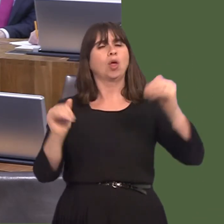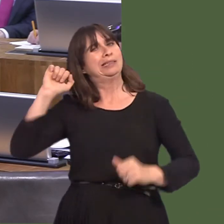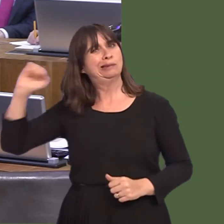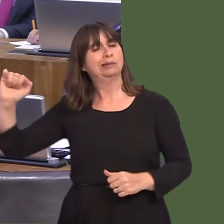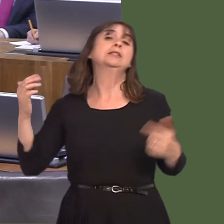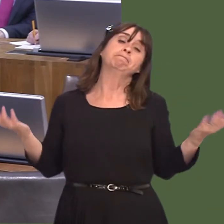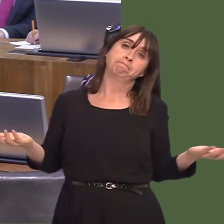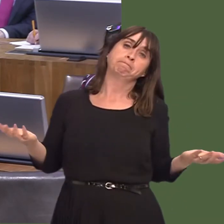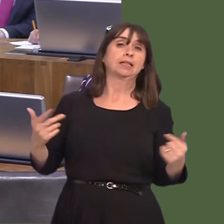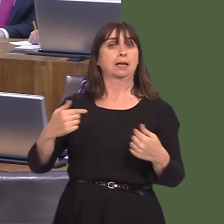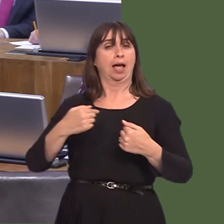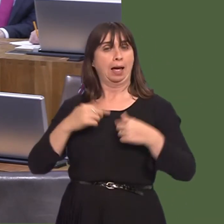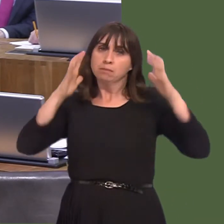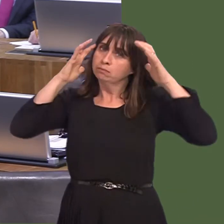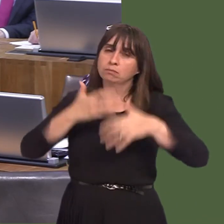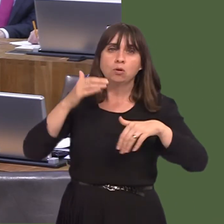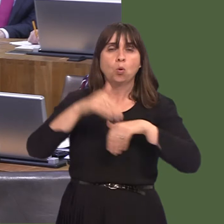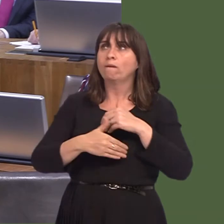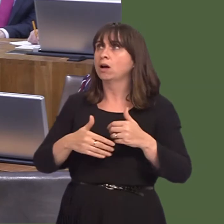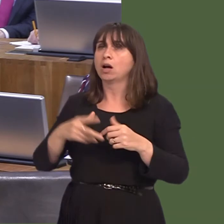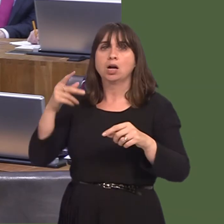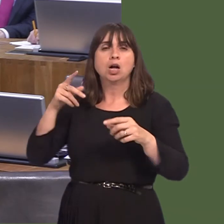And I'm deeply concerned about the fundamental flaws of universal creditóthey've been well